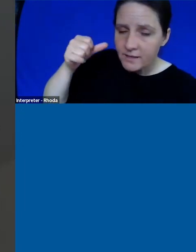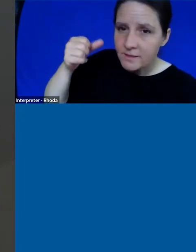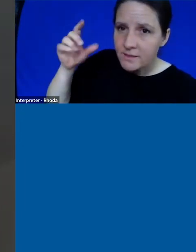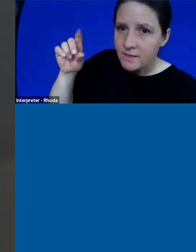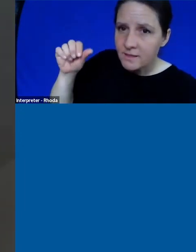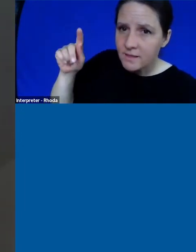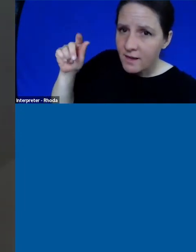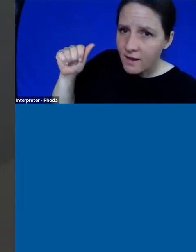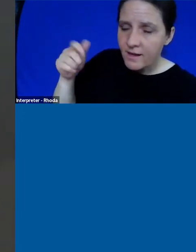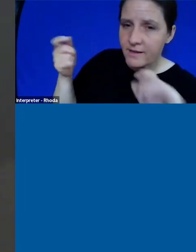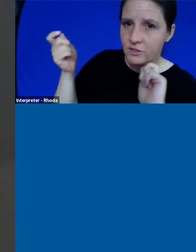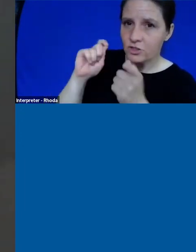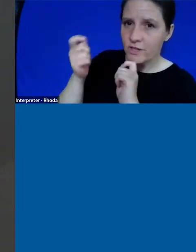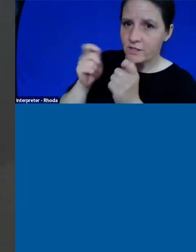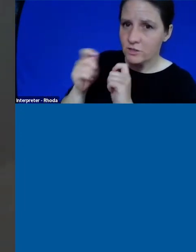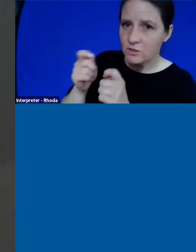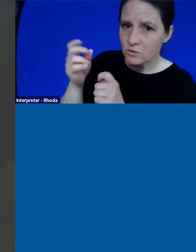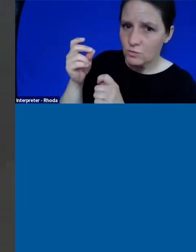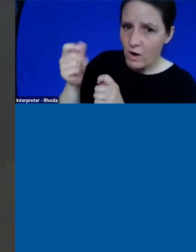So it may be inaccurate or out of date at times.